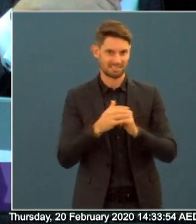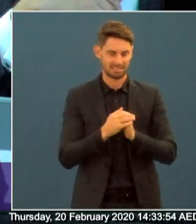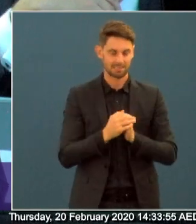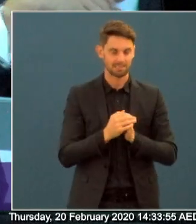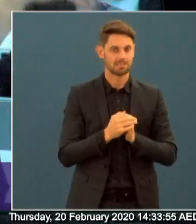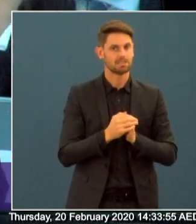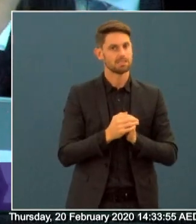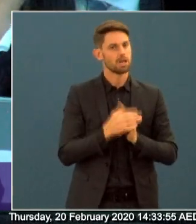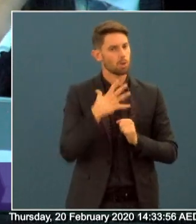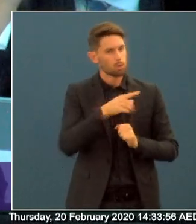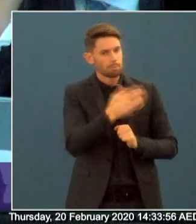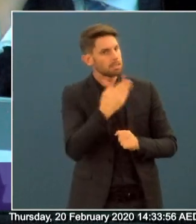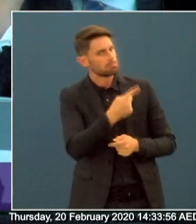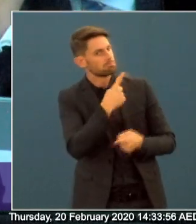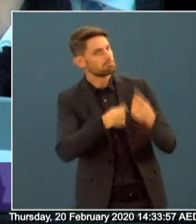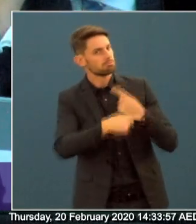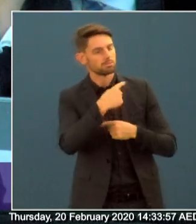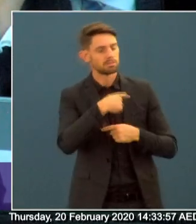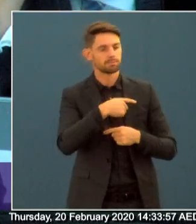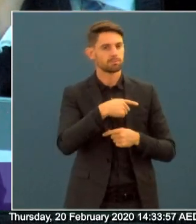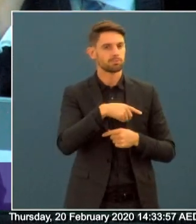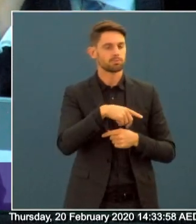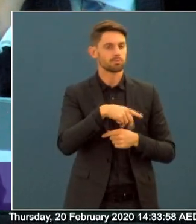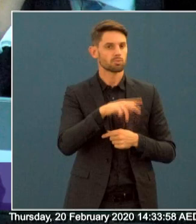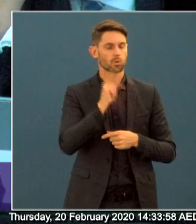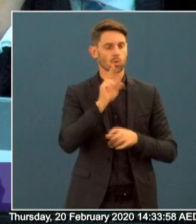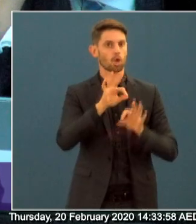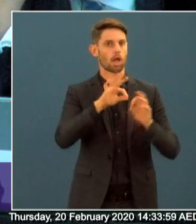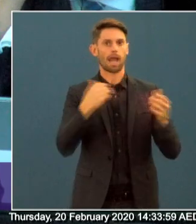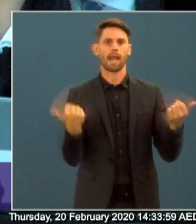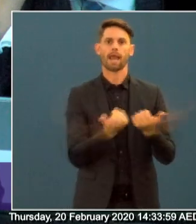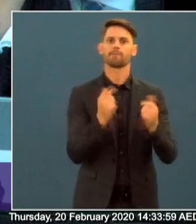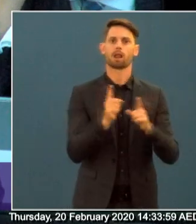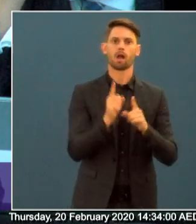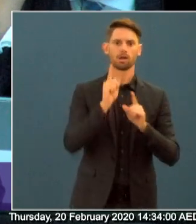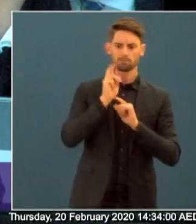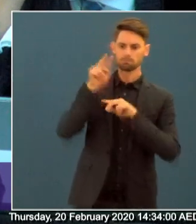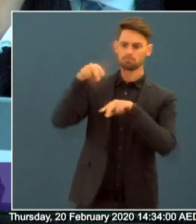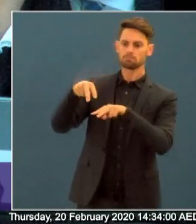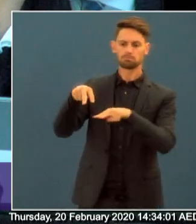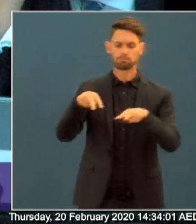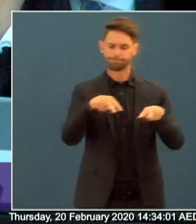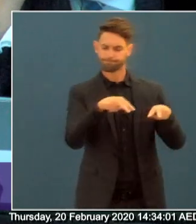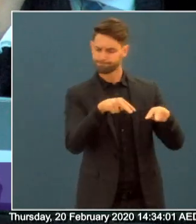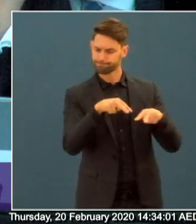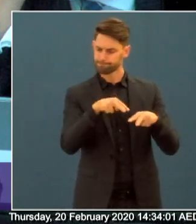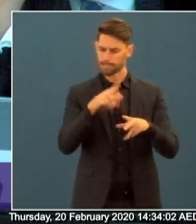But this, standing back, seems to encapsulate the importance of leadership at a policy level.